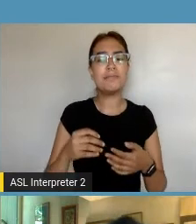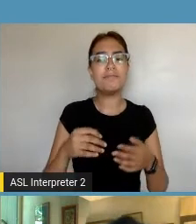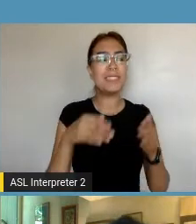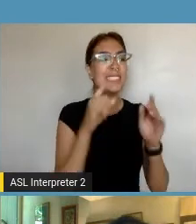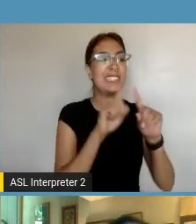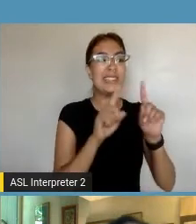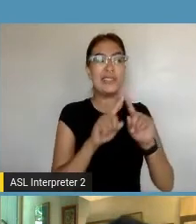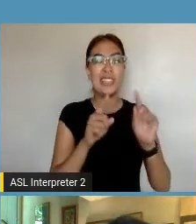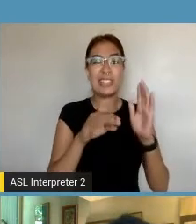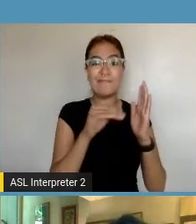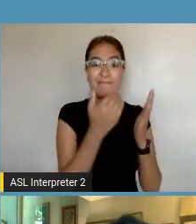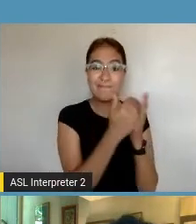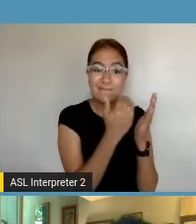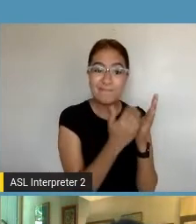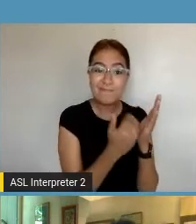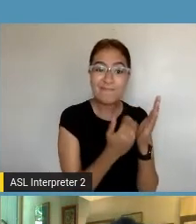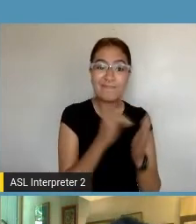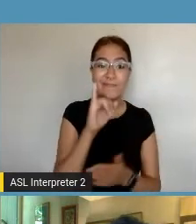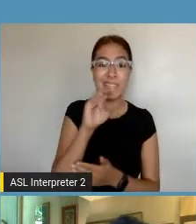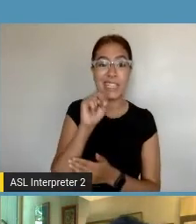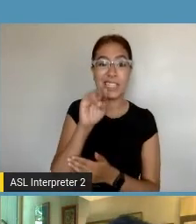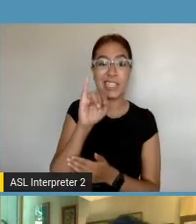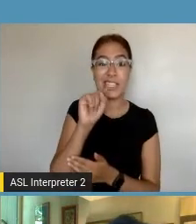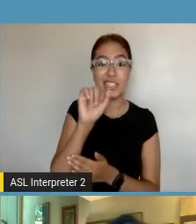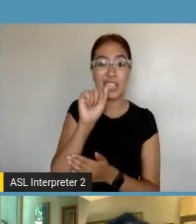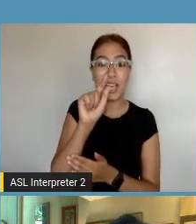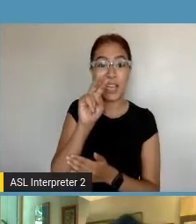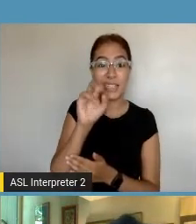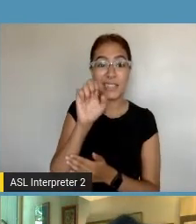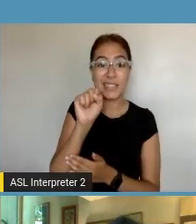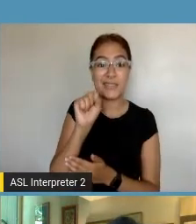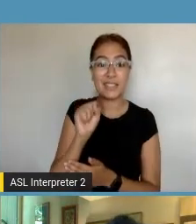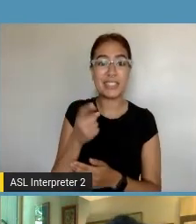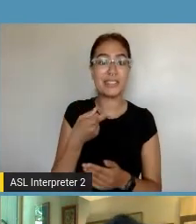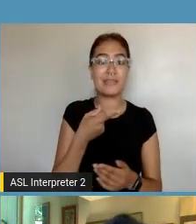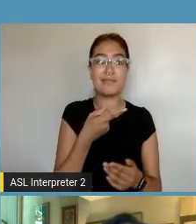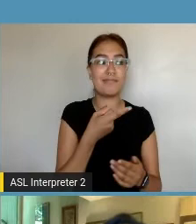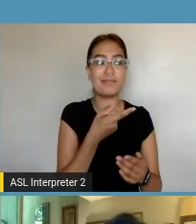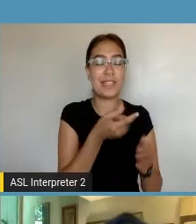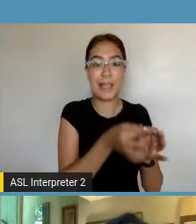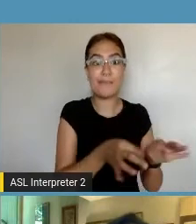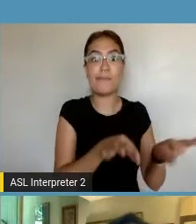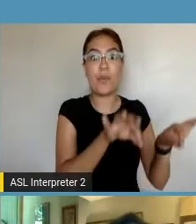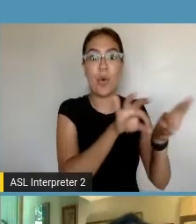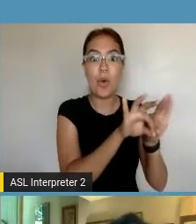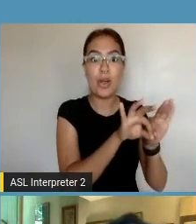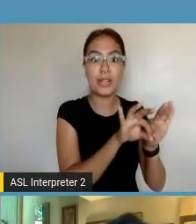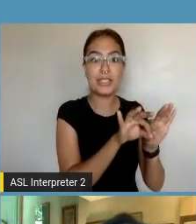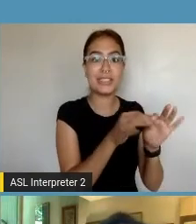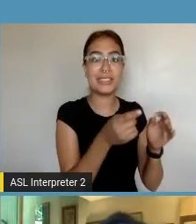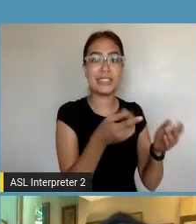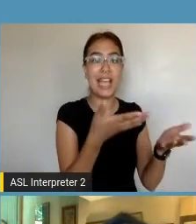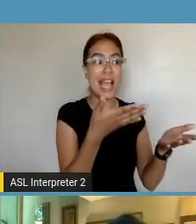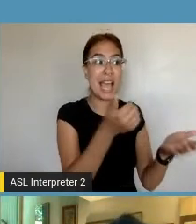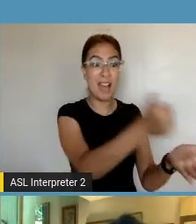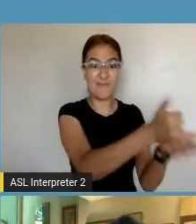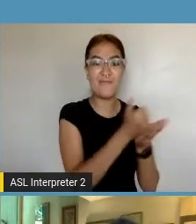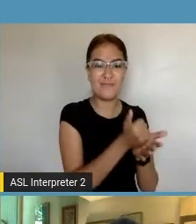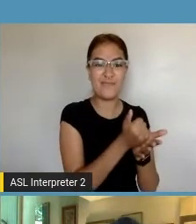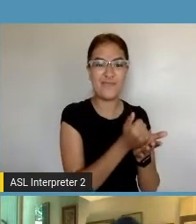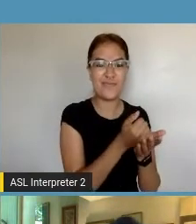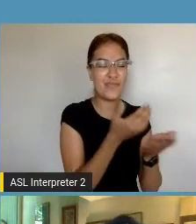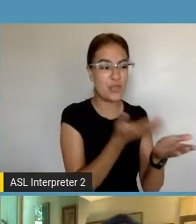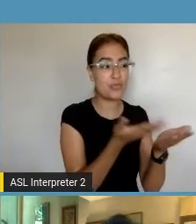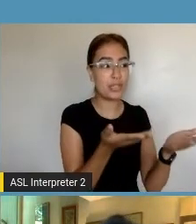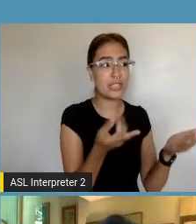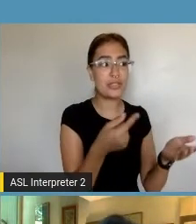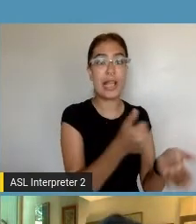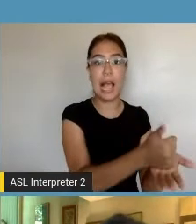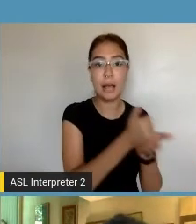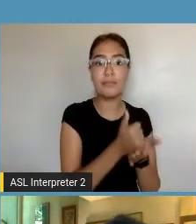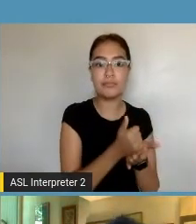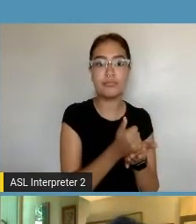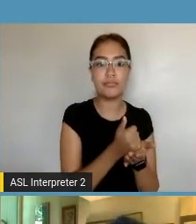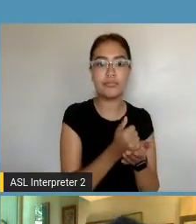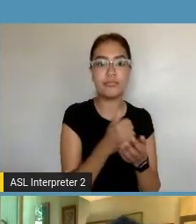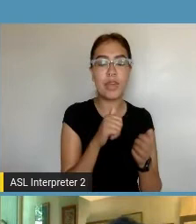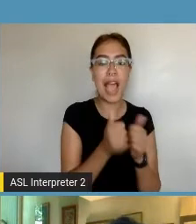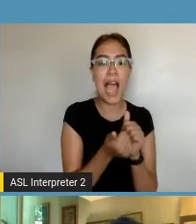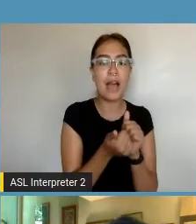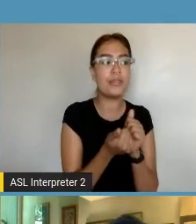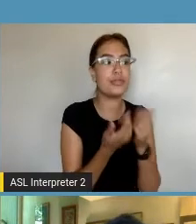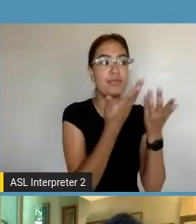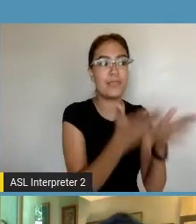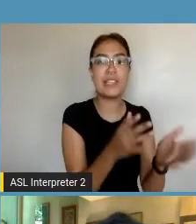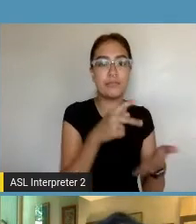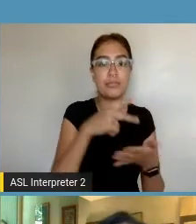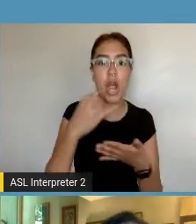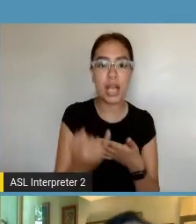is the most seminal resource about how to do these projects, National Archives has tons of resources,